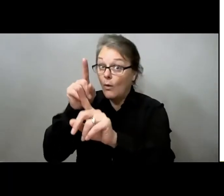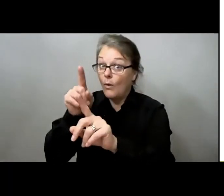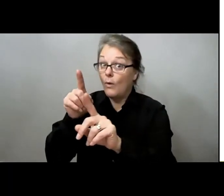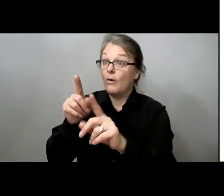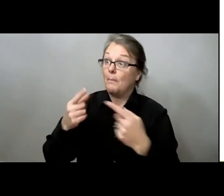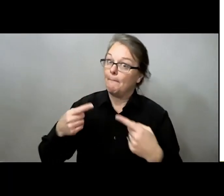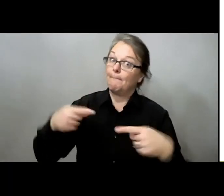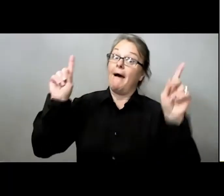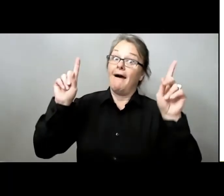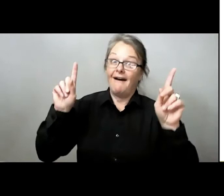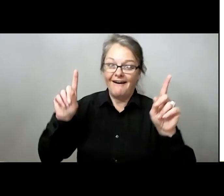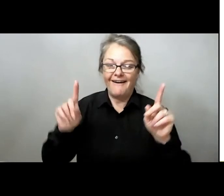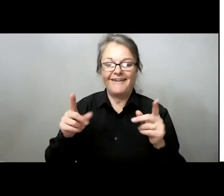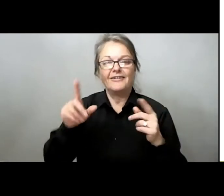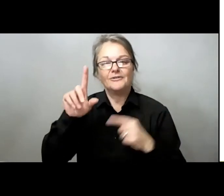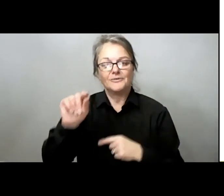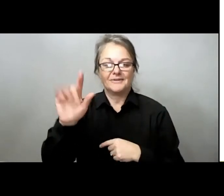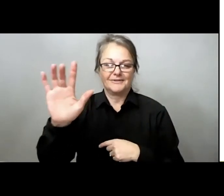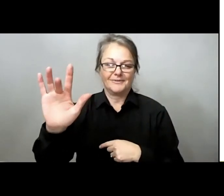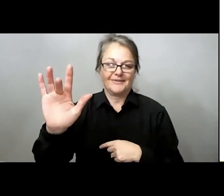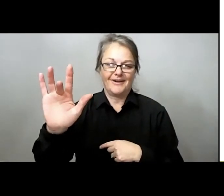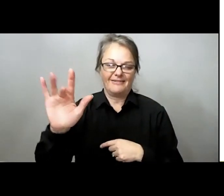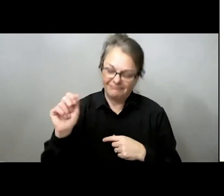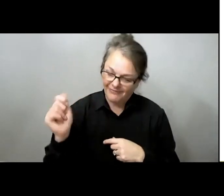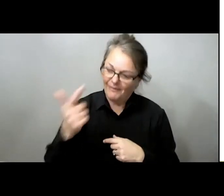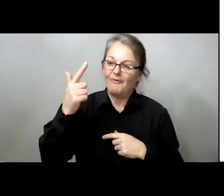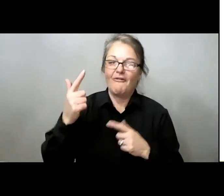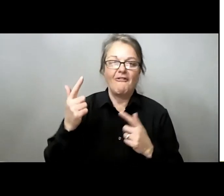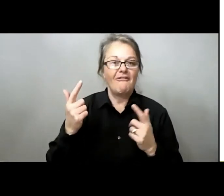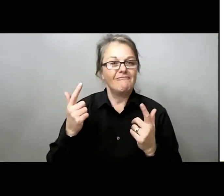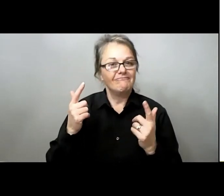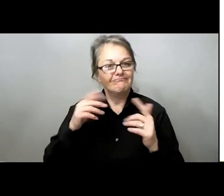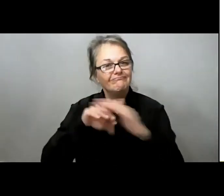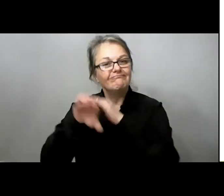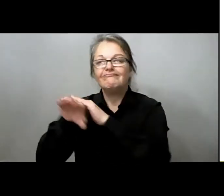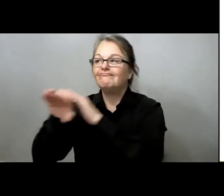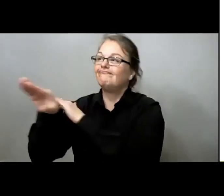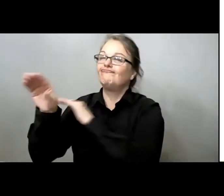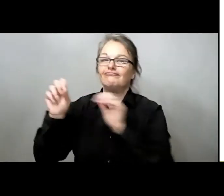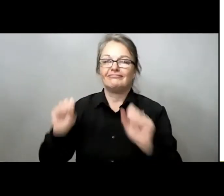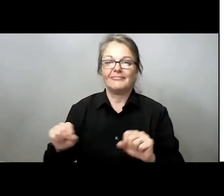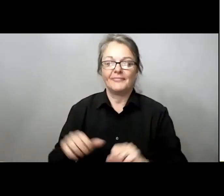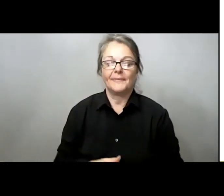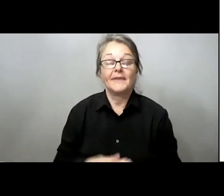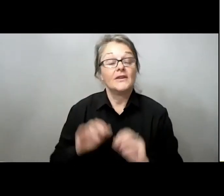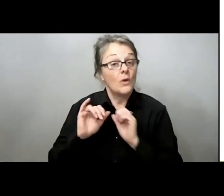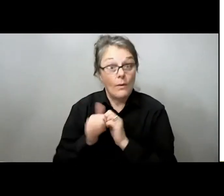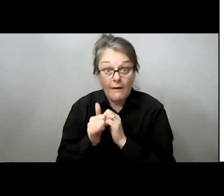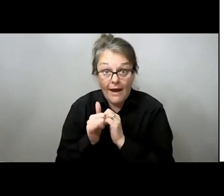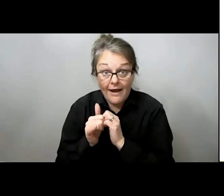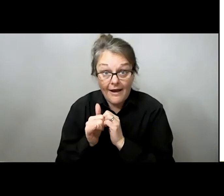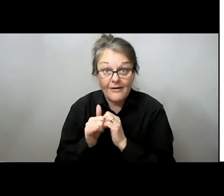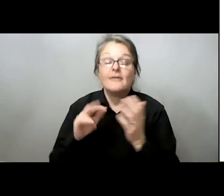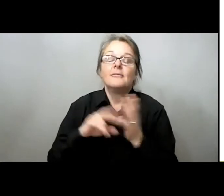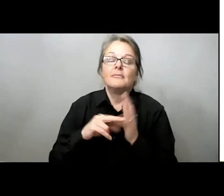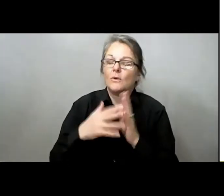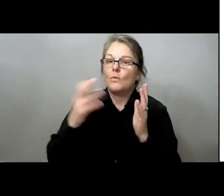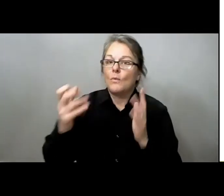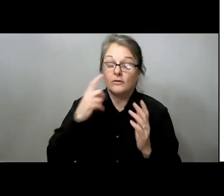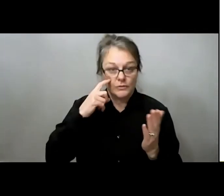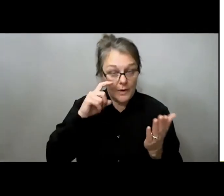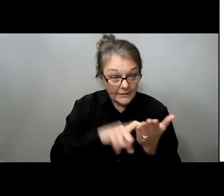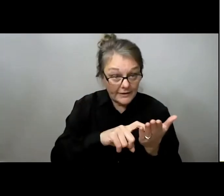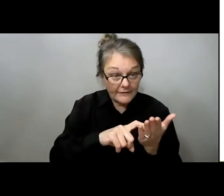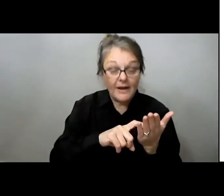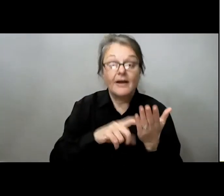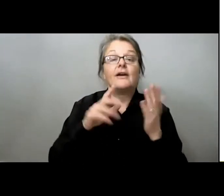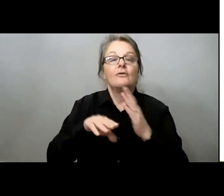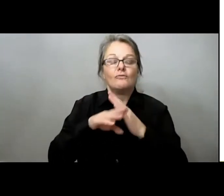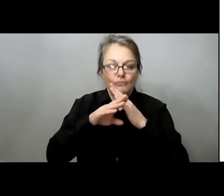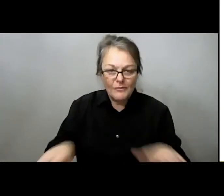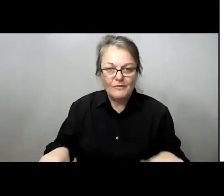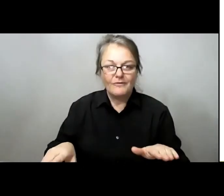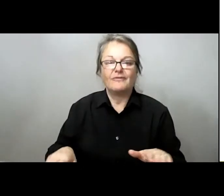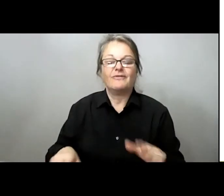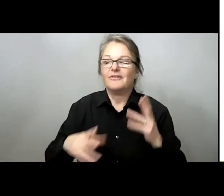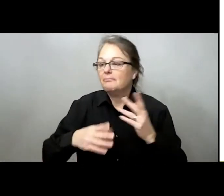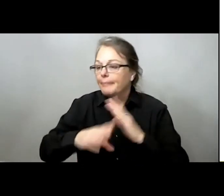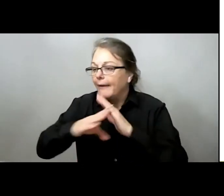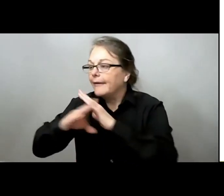BUT HOW ONTARIO PROPOSES TO DO THAT IS TO IDENTIFY, REMOVE AND PREVENT BARRIERS OR OBSTACLES